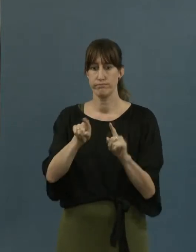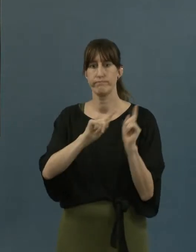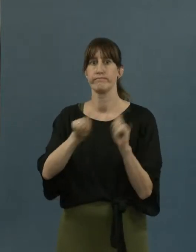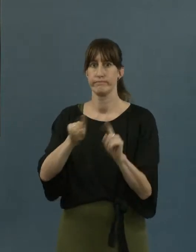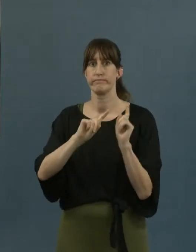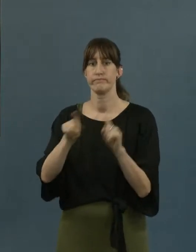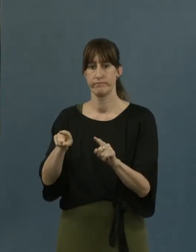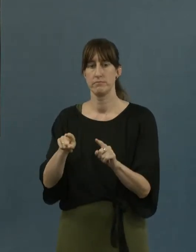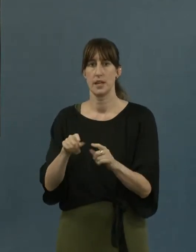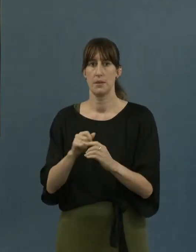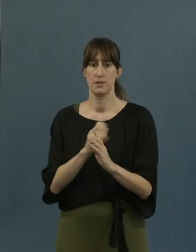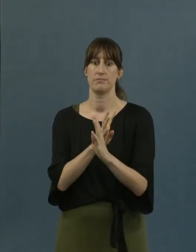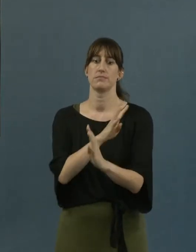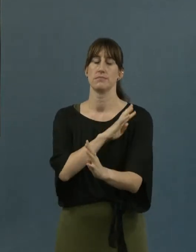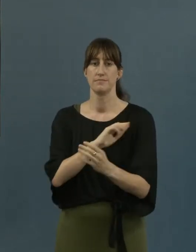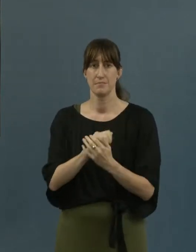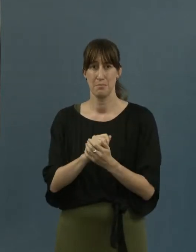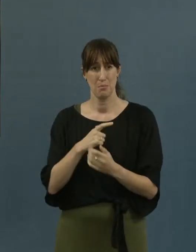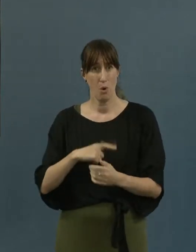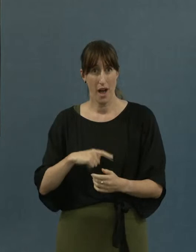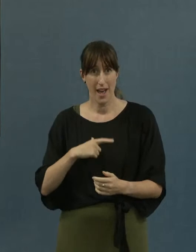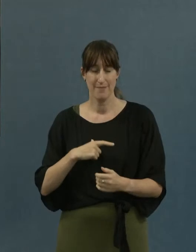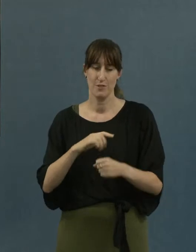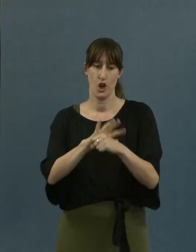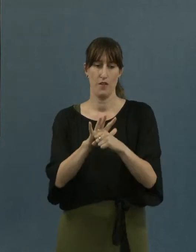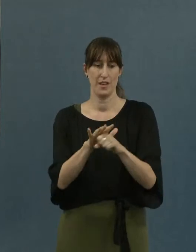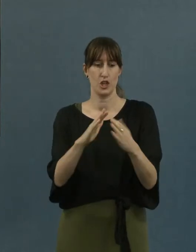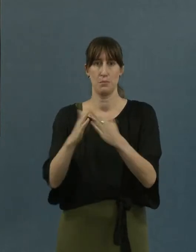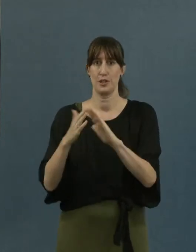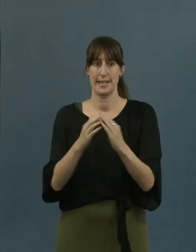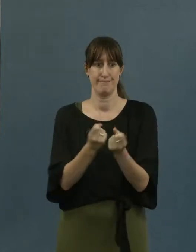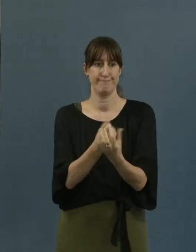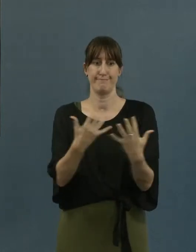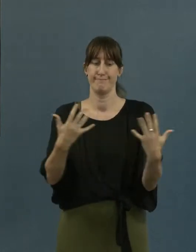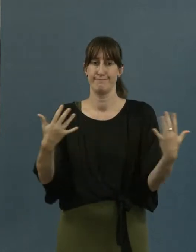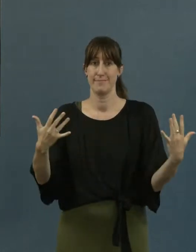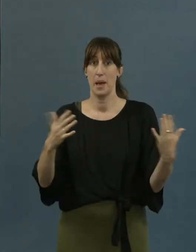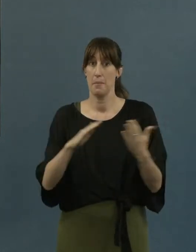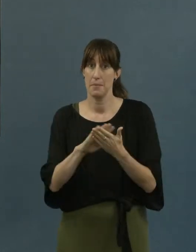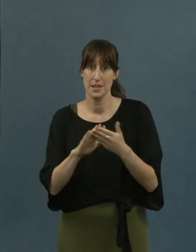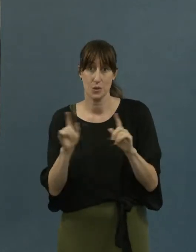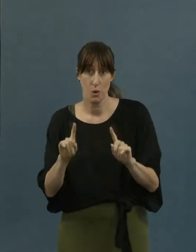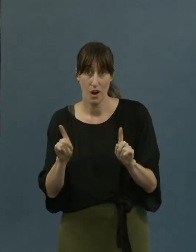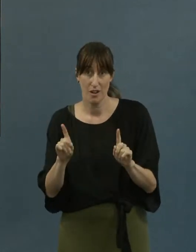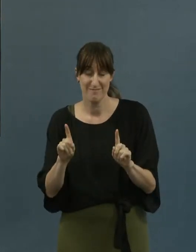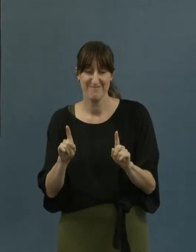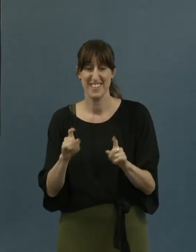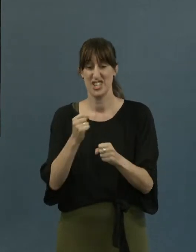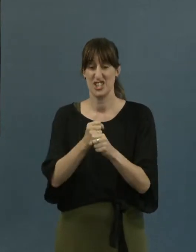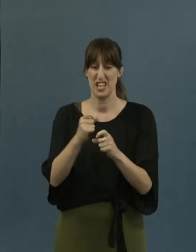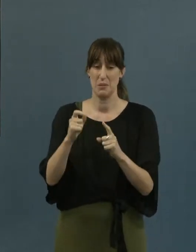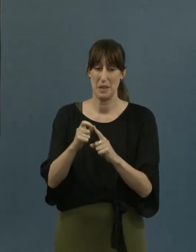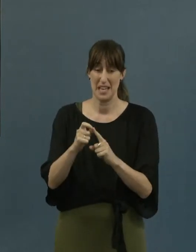increased numbers of people with COVID in the community. So that does put significant